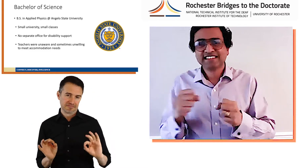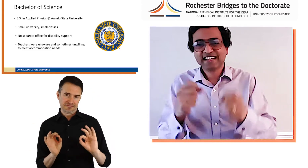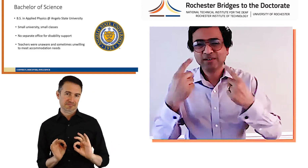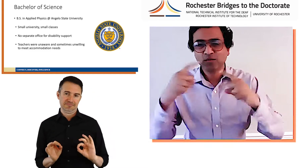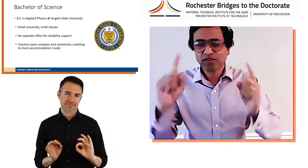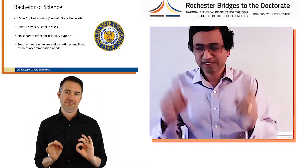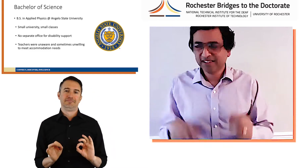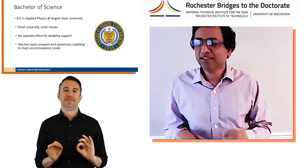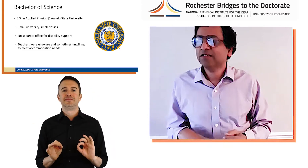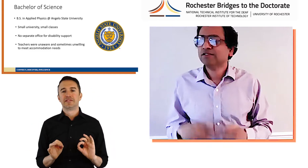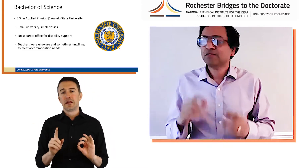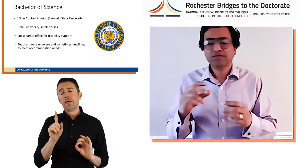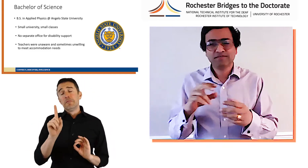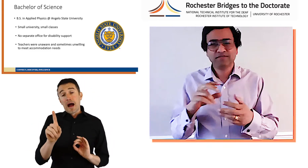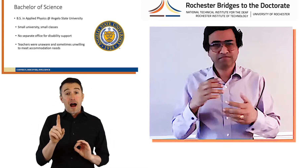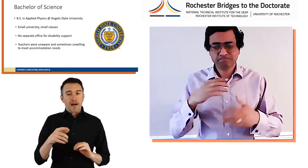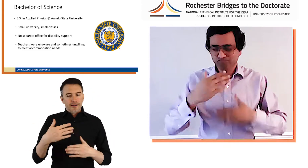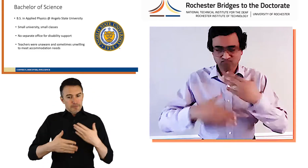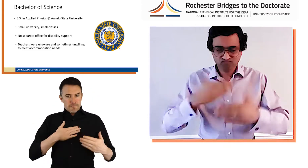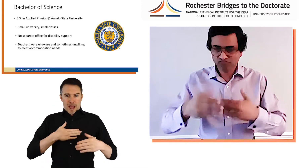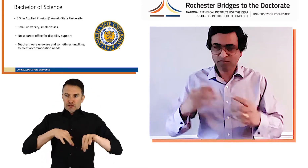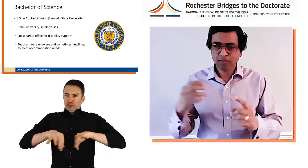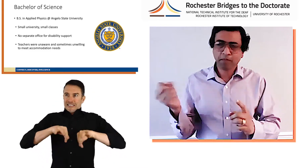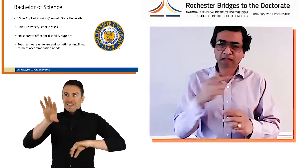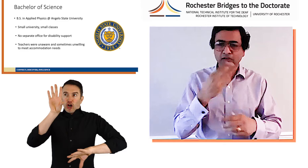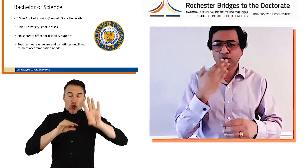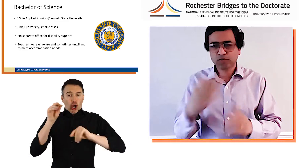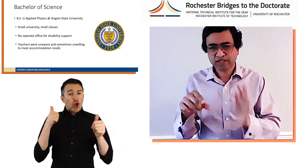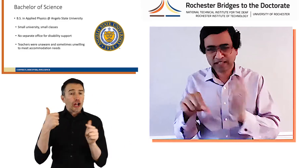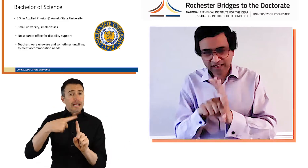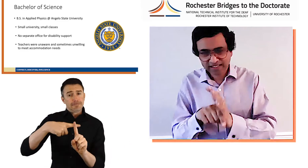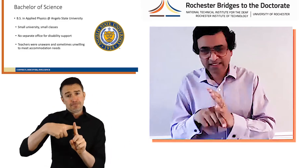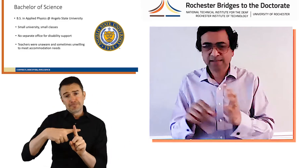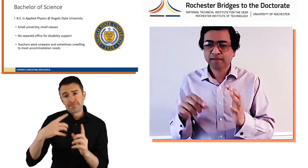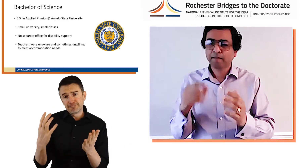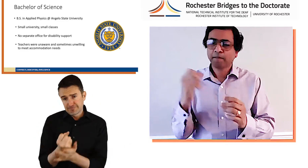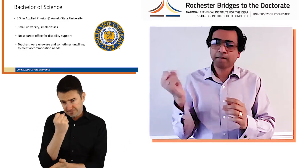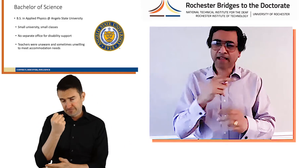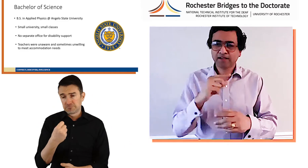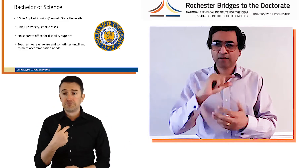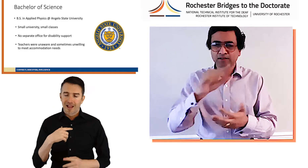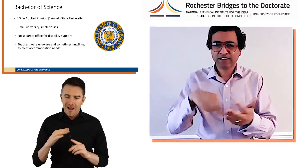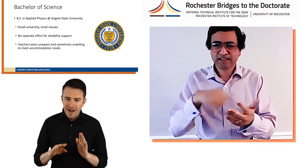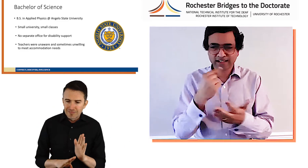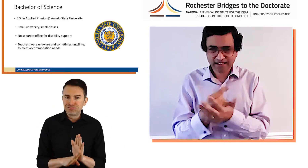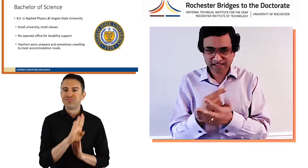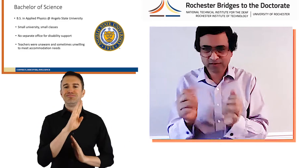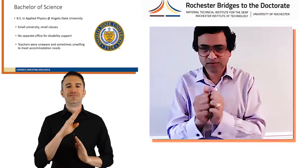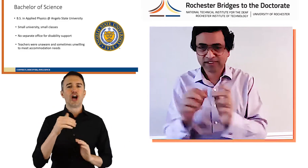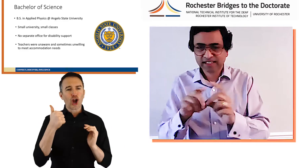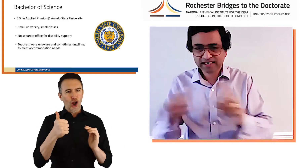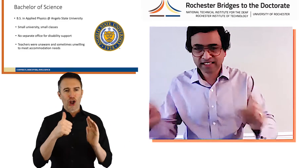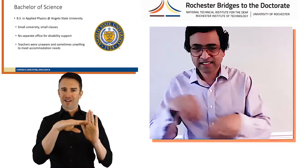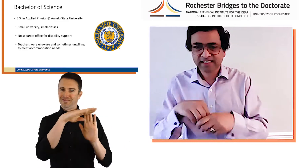but the strategies that I knew before worked for me. So, I was able to get back to getting good grades and I was able to graduate with my